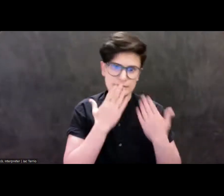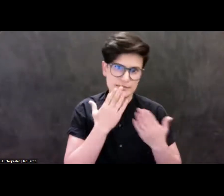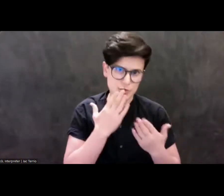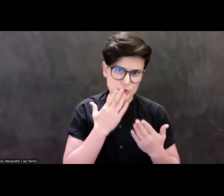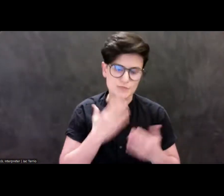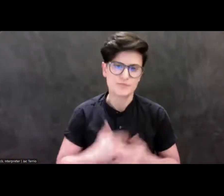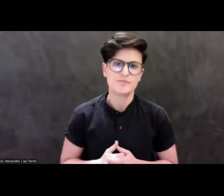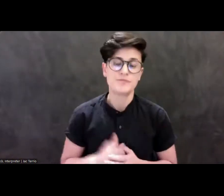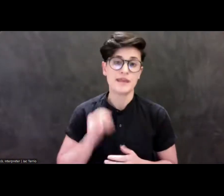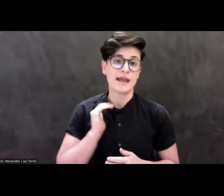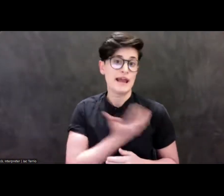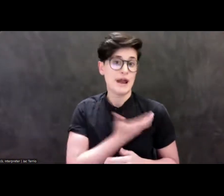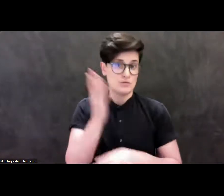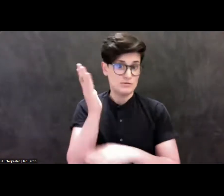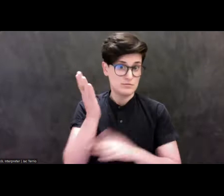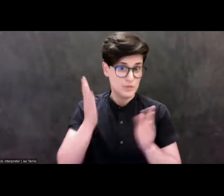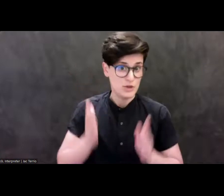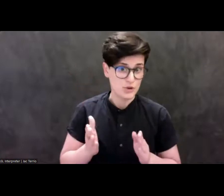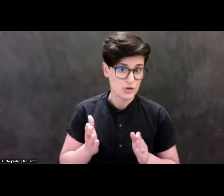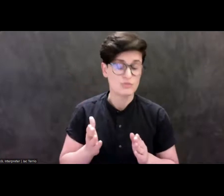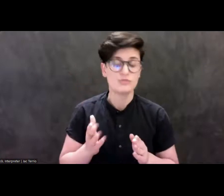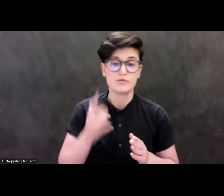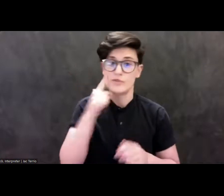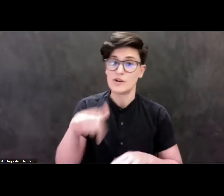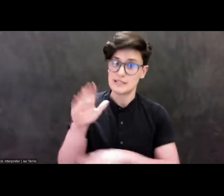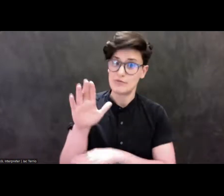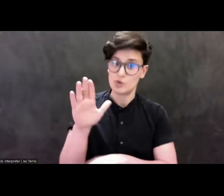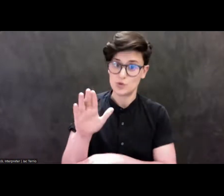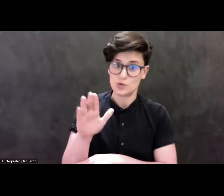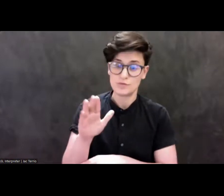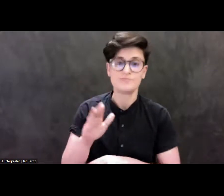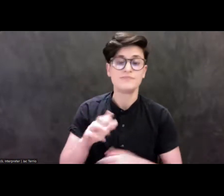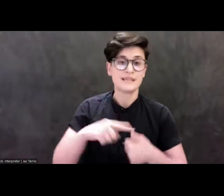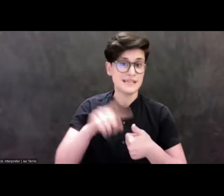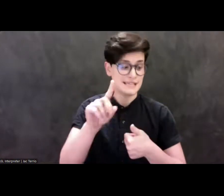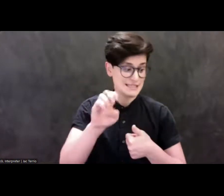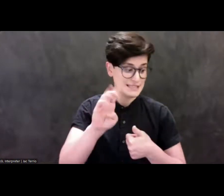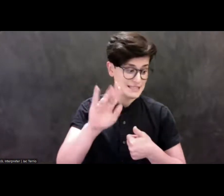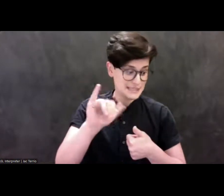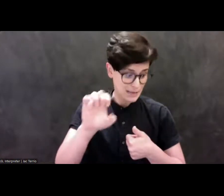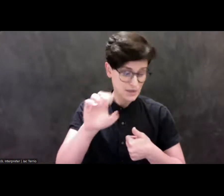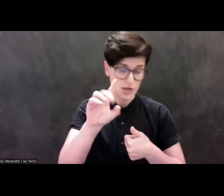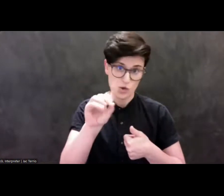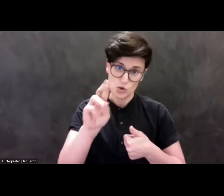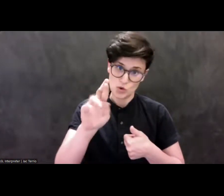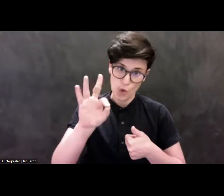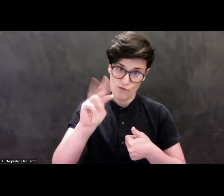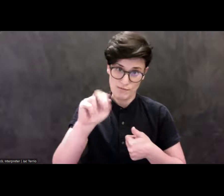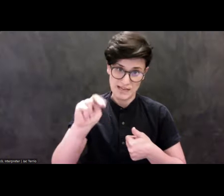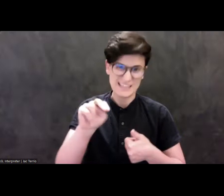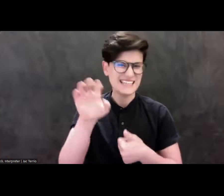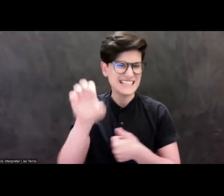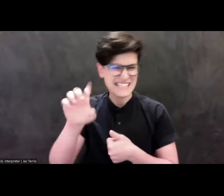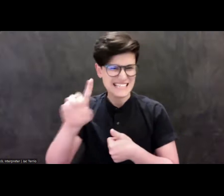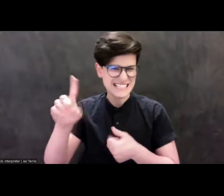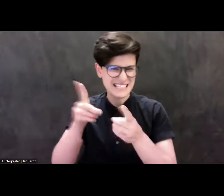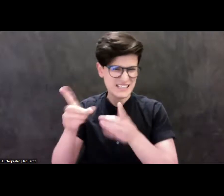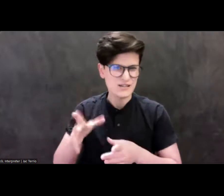Our speakers for this afternoon are Debbie Dorfman, Executive Director and attorney for